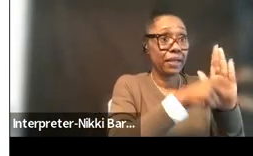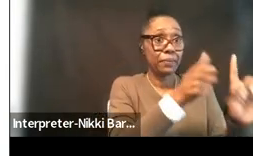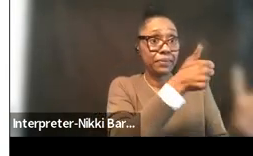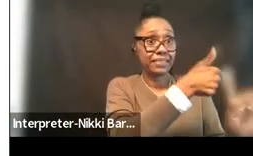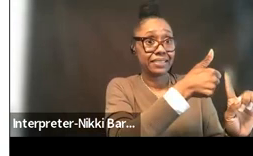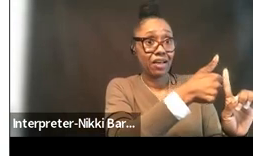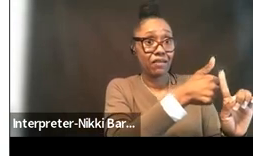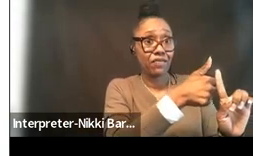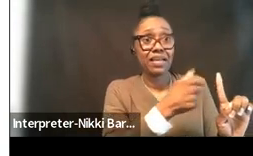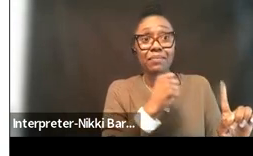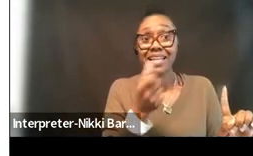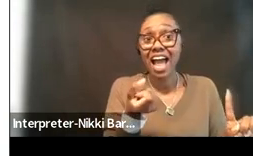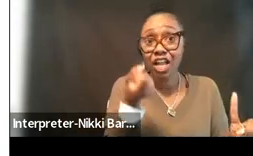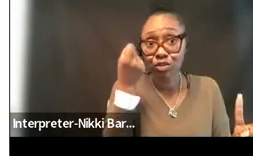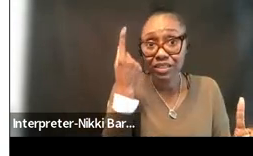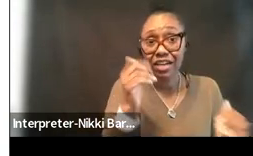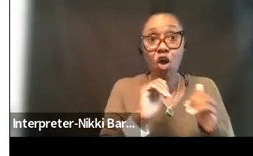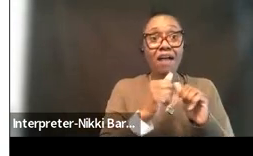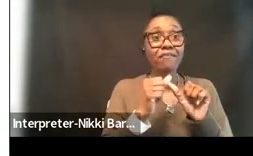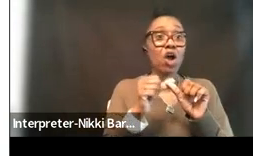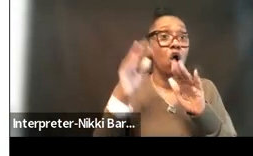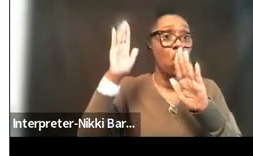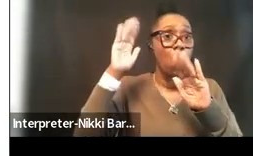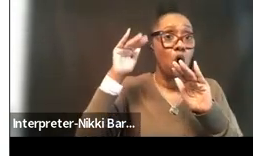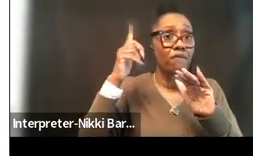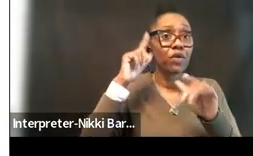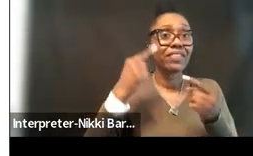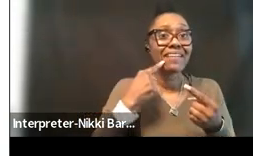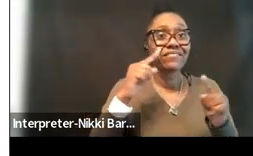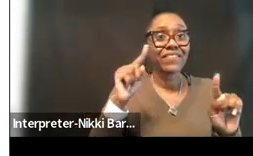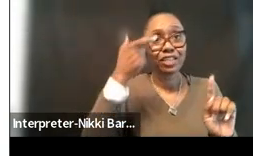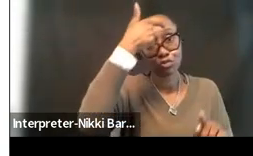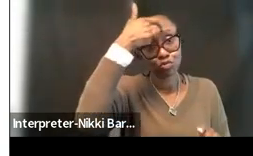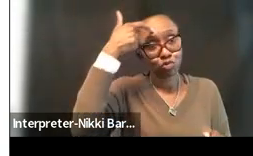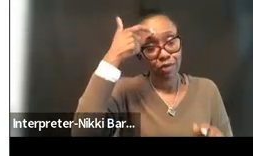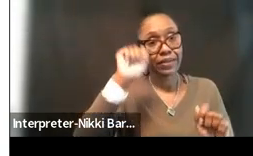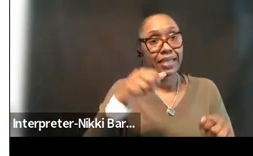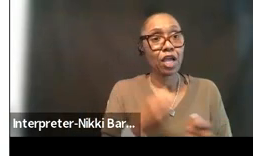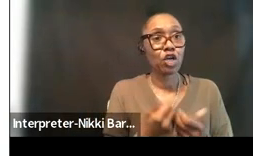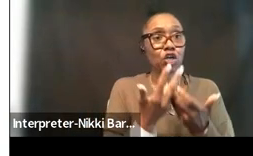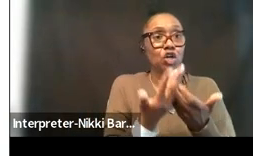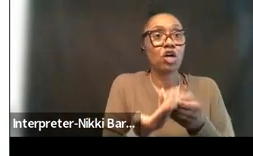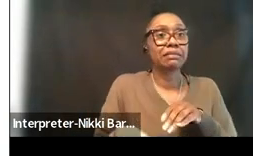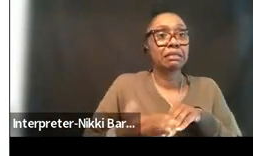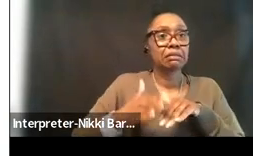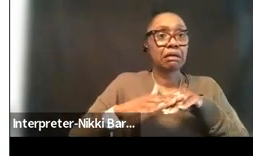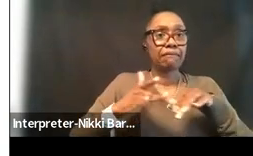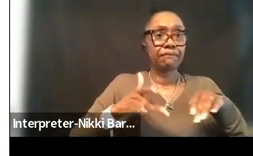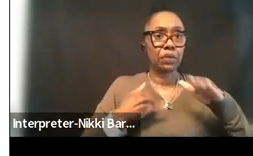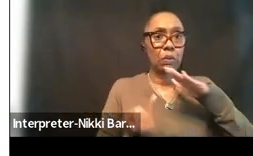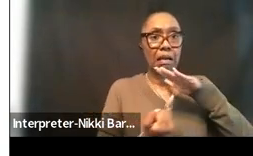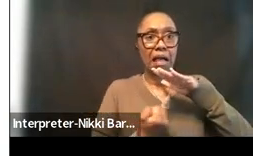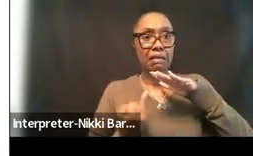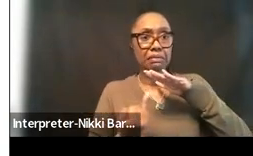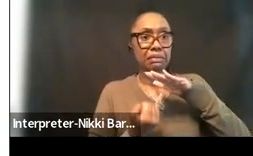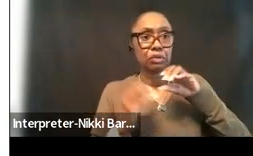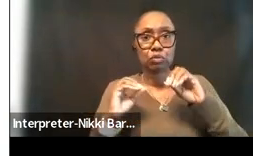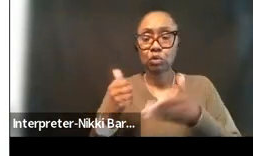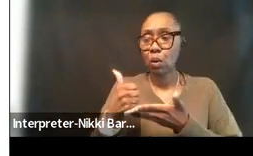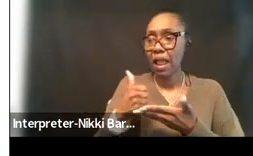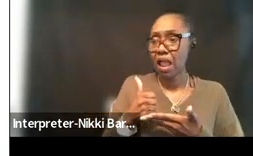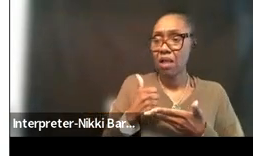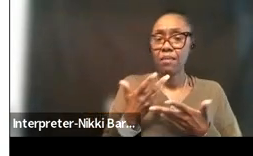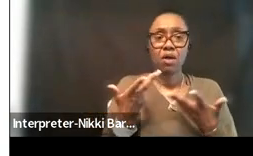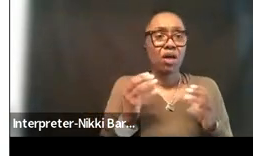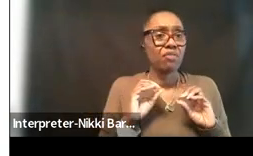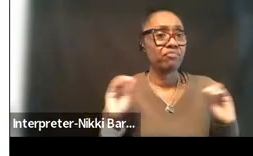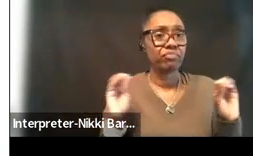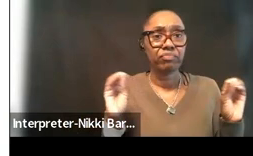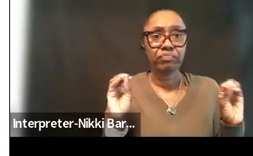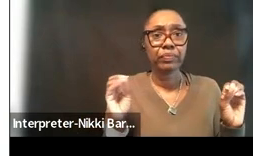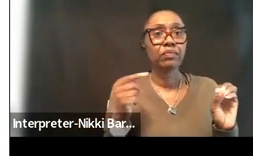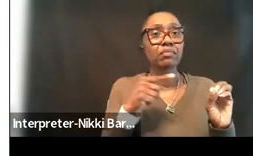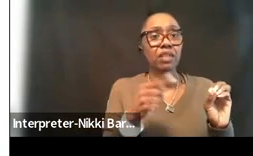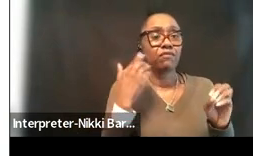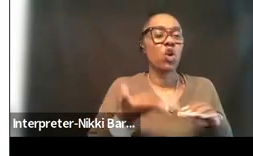Not understanding or having long term hope for the effects of trauma can cause an increase in the feelings of isolation, helplessness, and hopelessness, which are correlated to increased suicide risk.